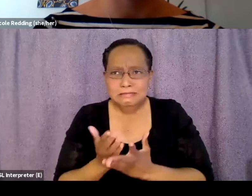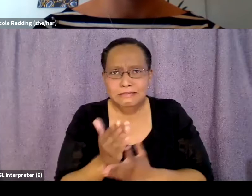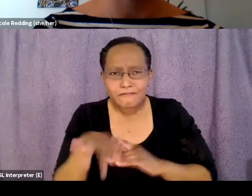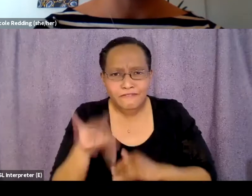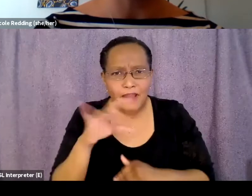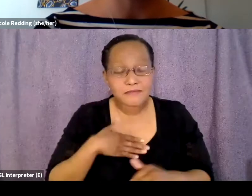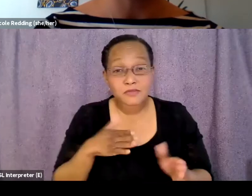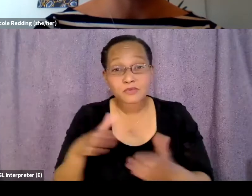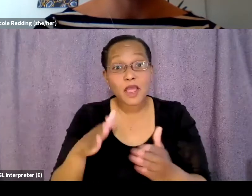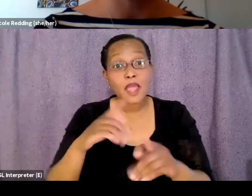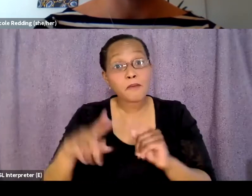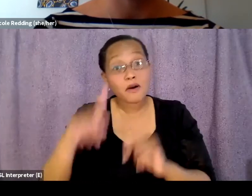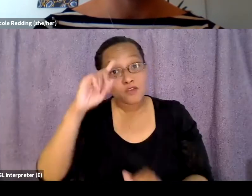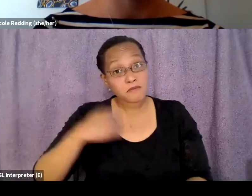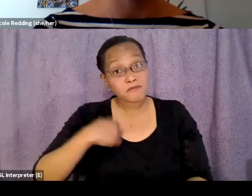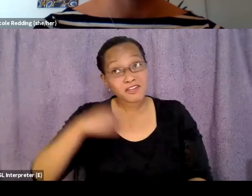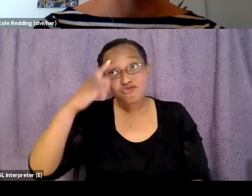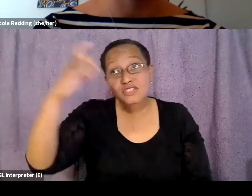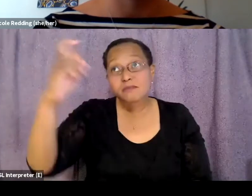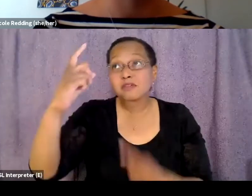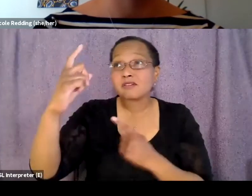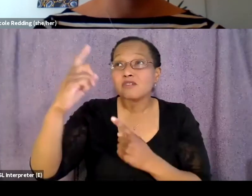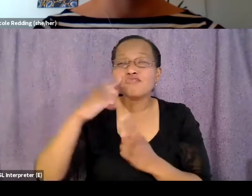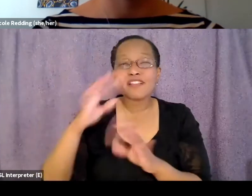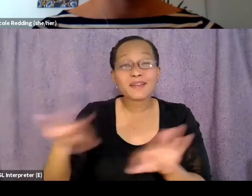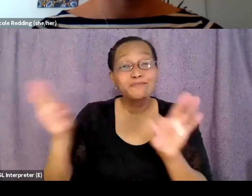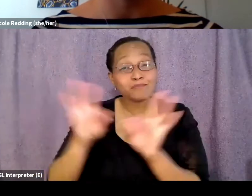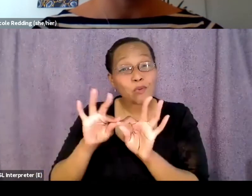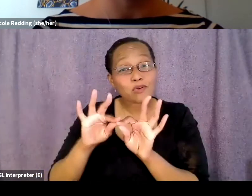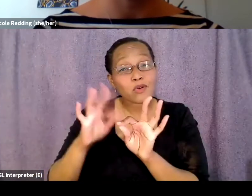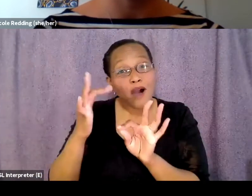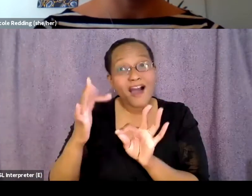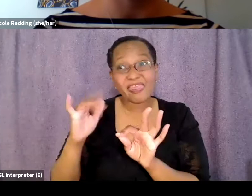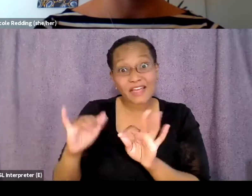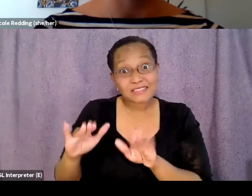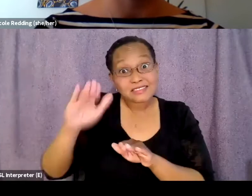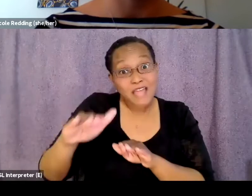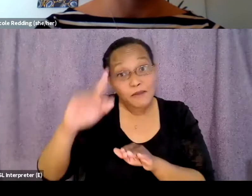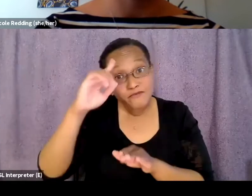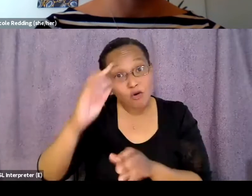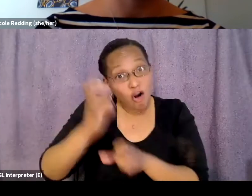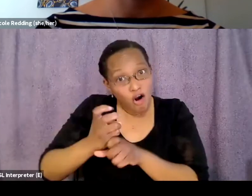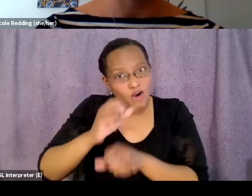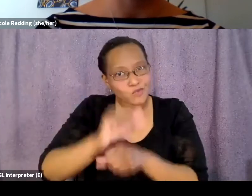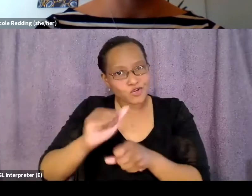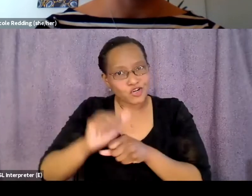important because dreaming is the step. Keah Brown: To hard work, you know, for me, you have to name it and claim it, you have